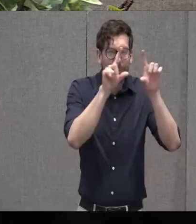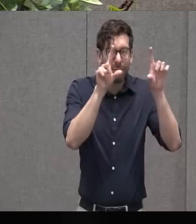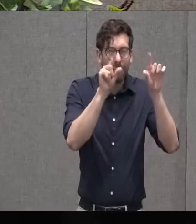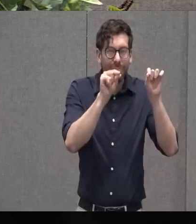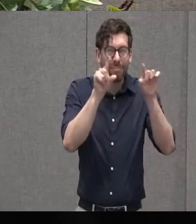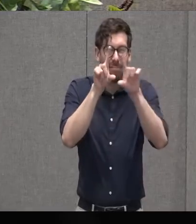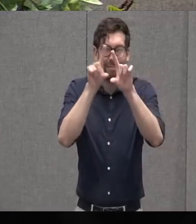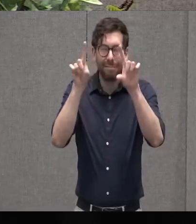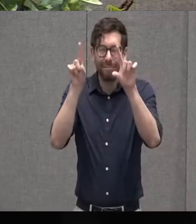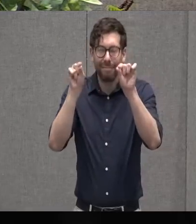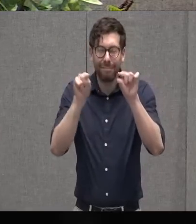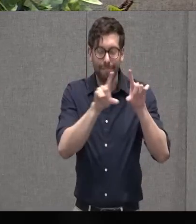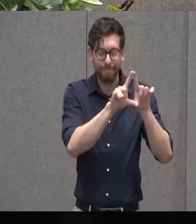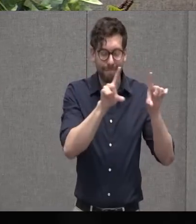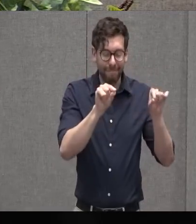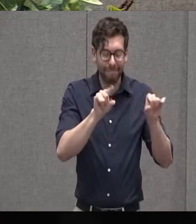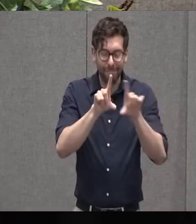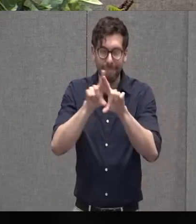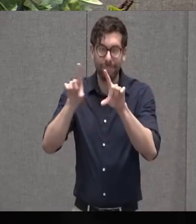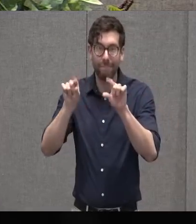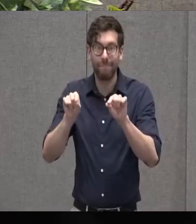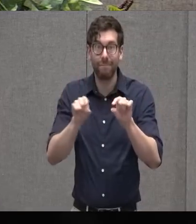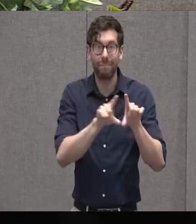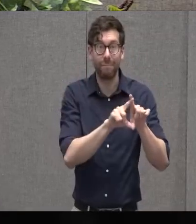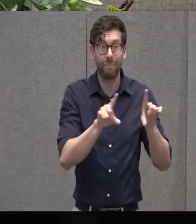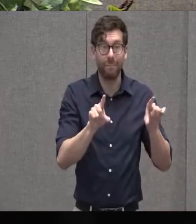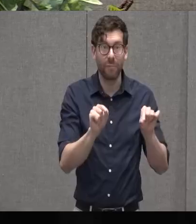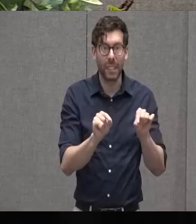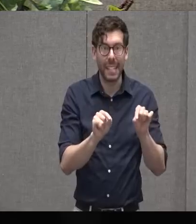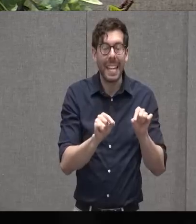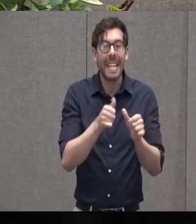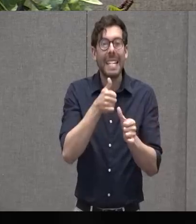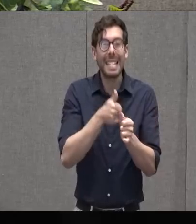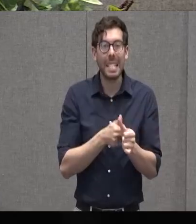I'm going to make each dollar worth one, $1 each.